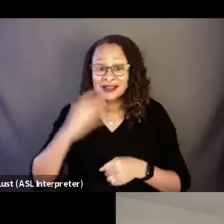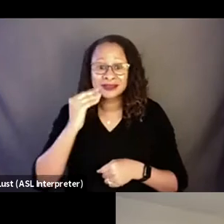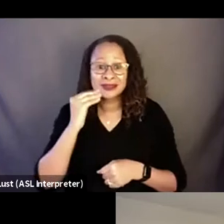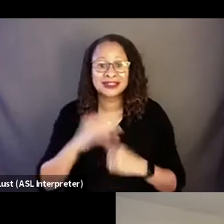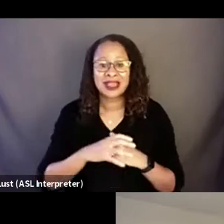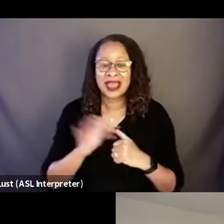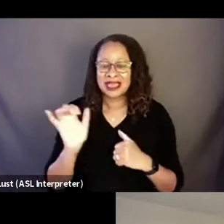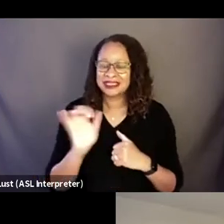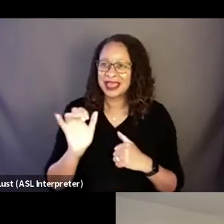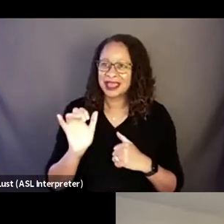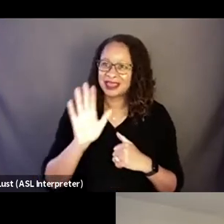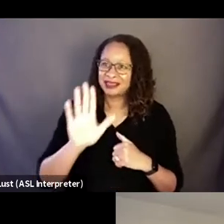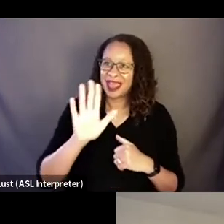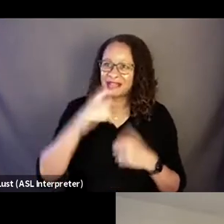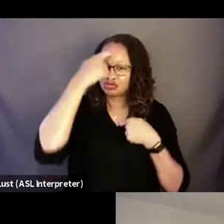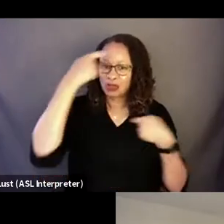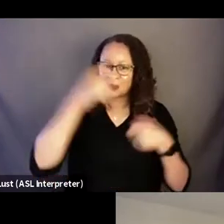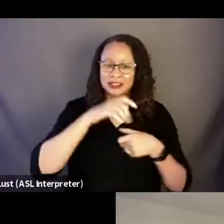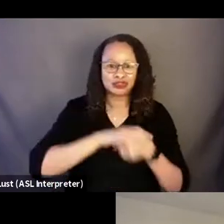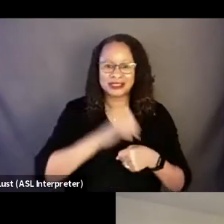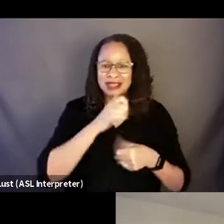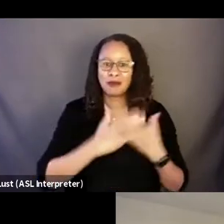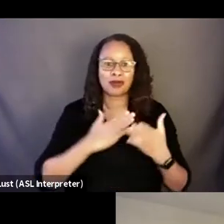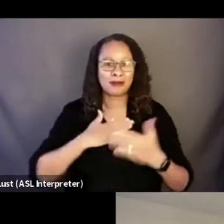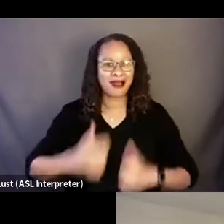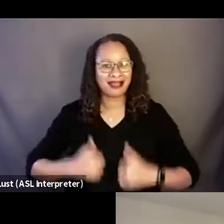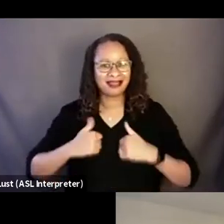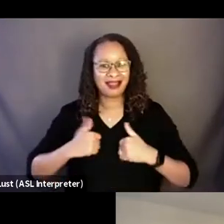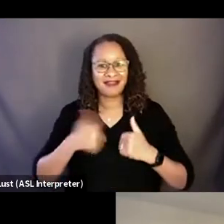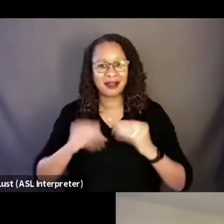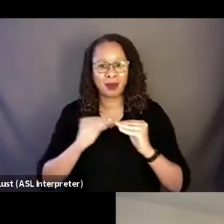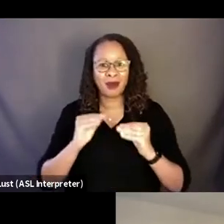was not a part of my life anymore. He was experiencing it, not me.